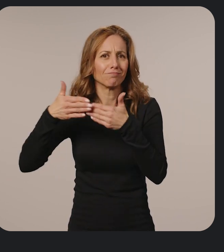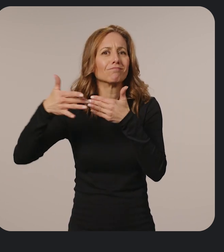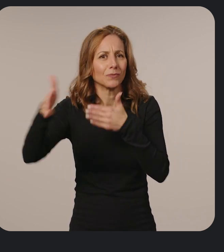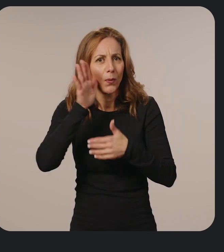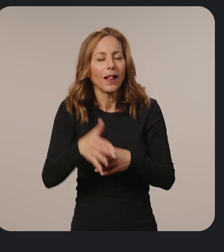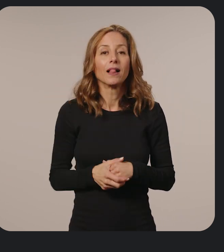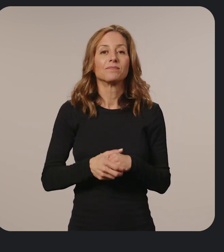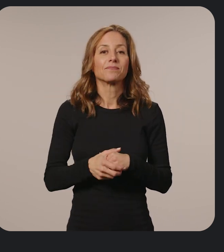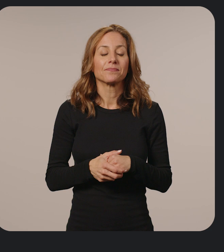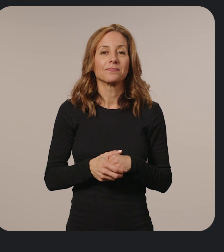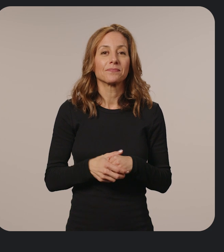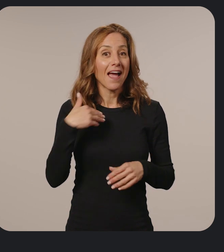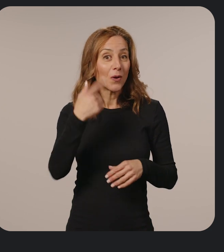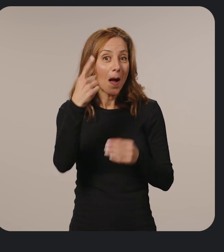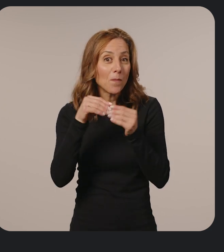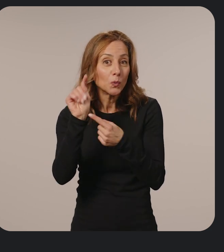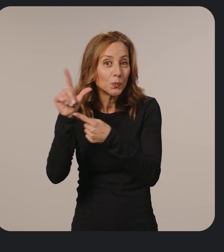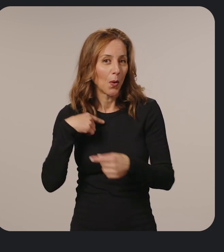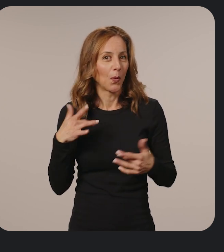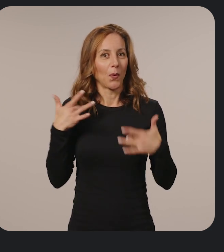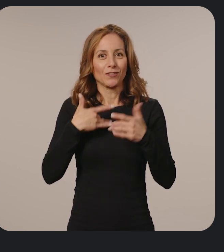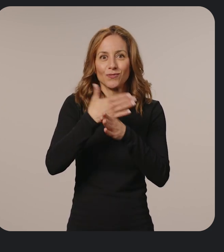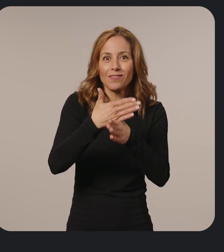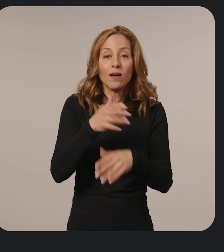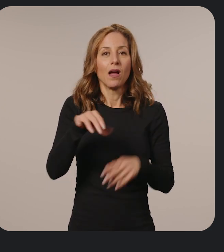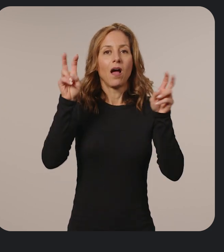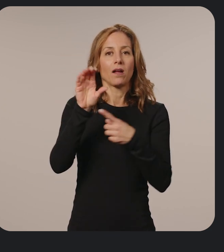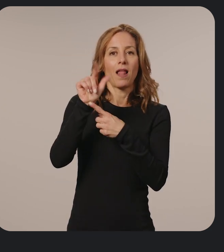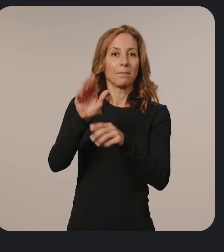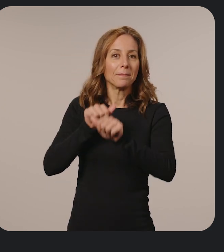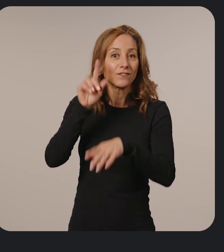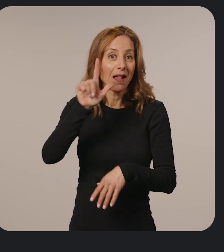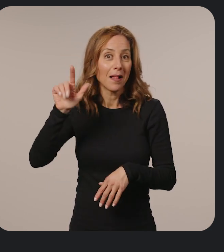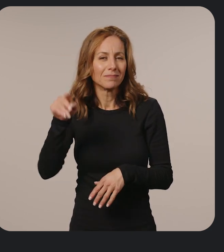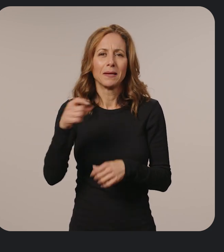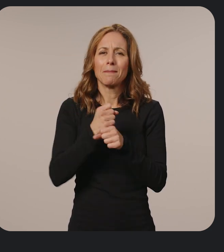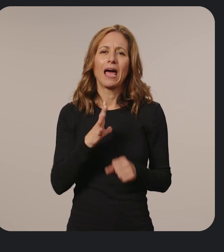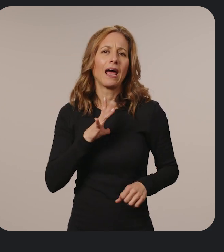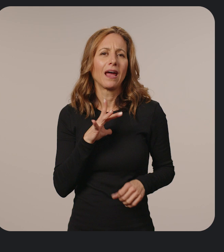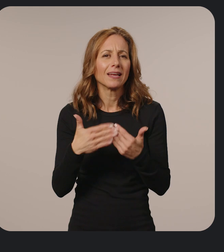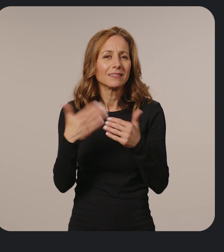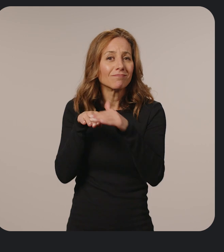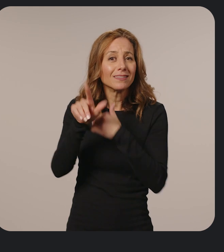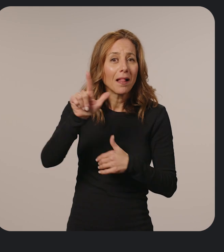And that's Colab Magics for large language models. And this makes it easy for you to access LLMs in Colab with a single command.